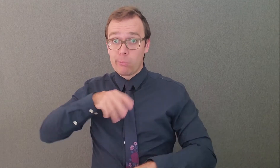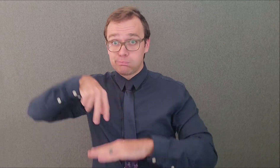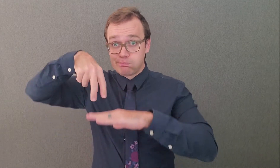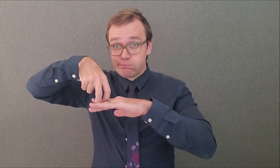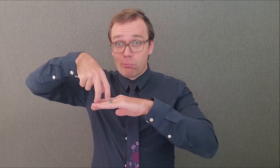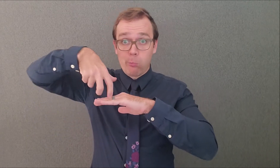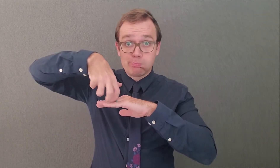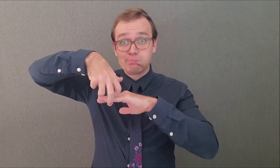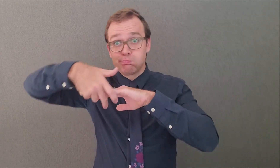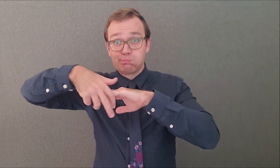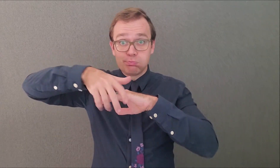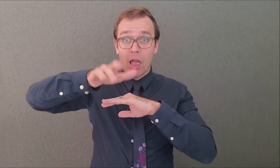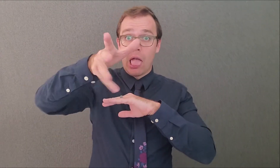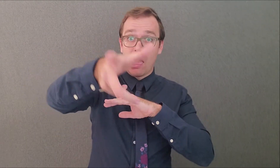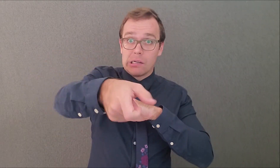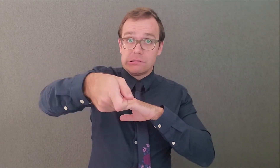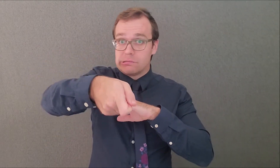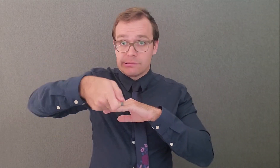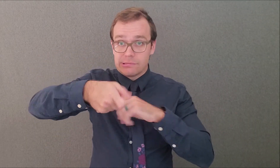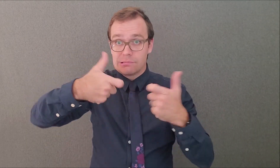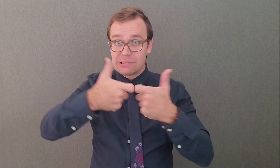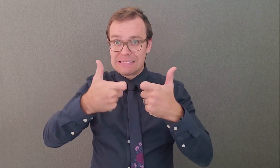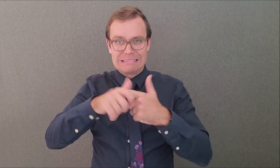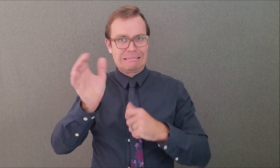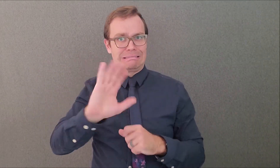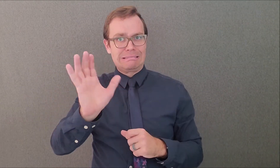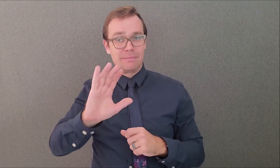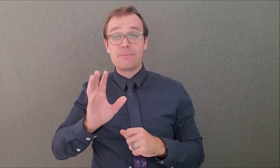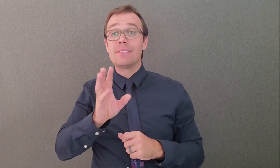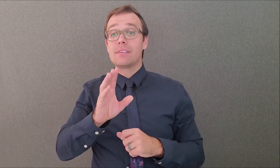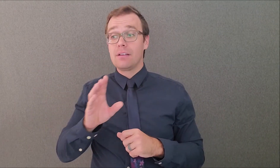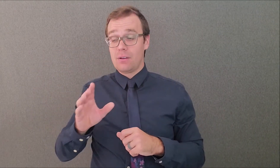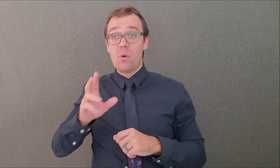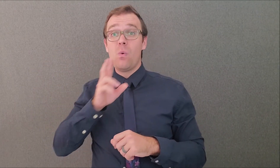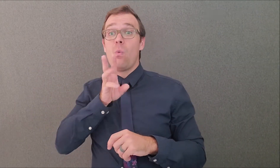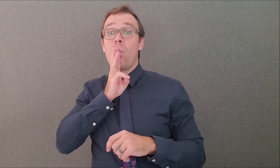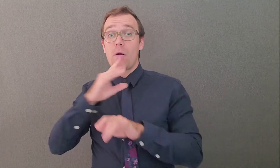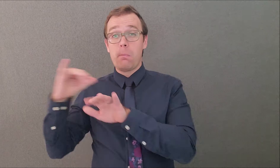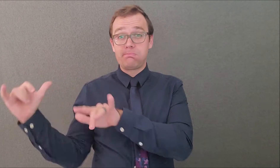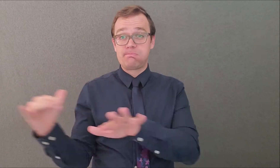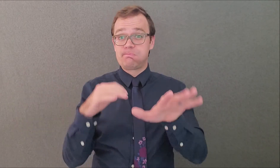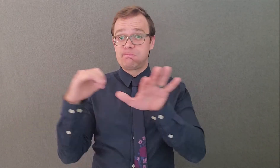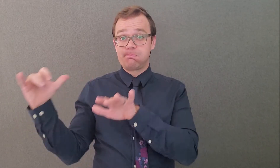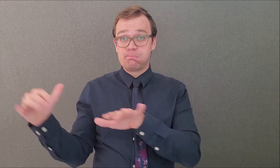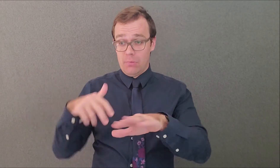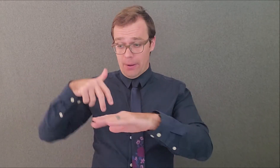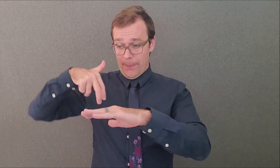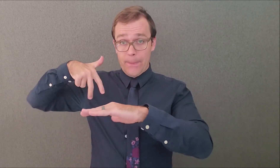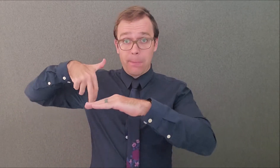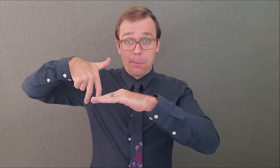Do not walk through moving water. Six inches of moving water can make you fall.